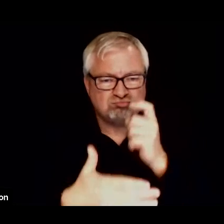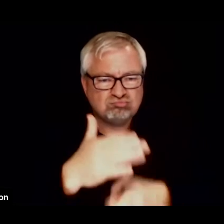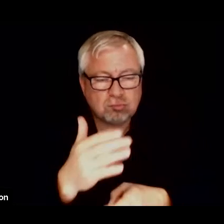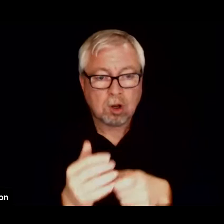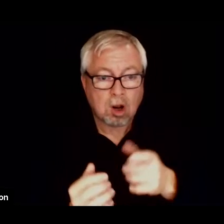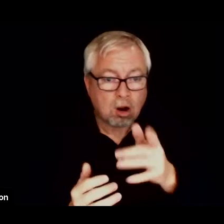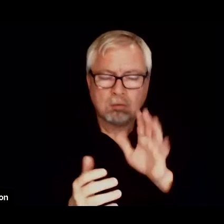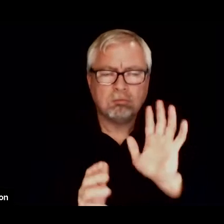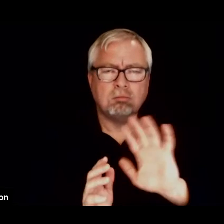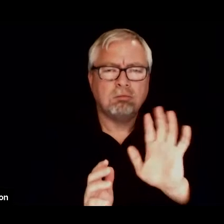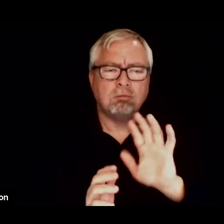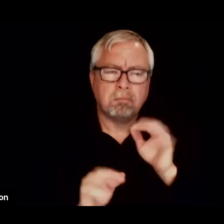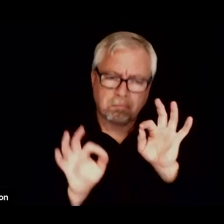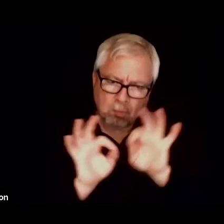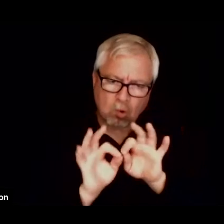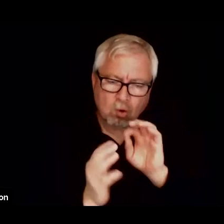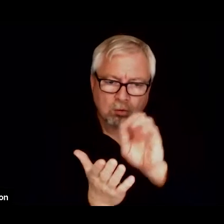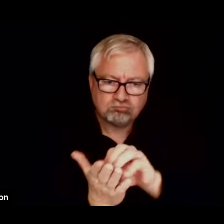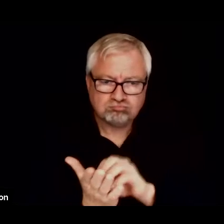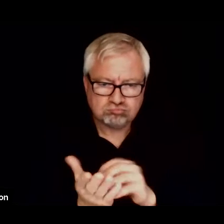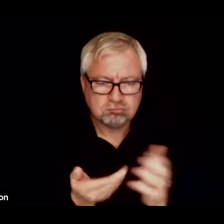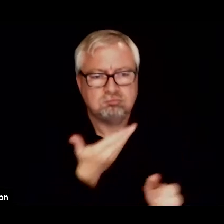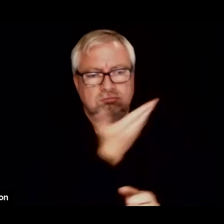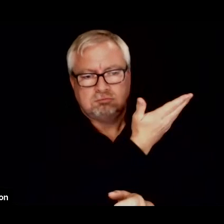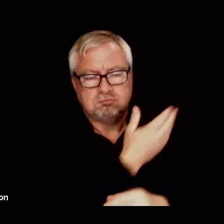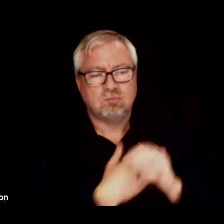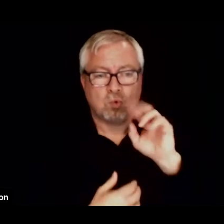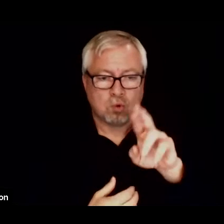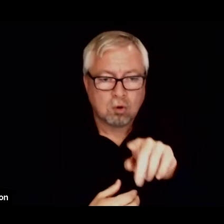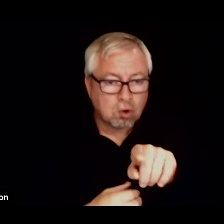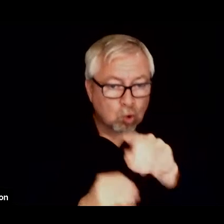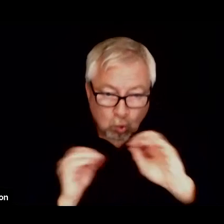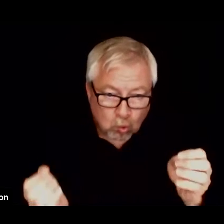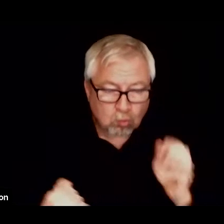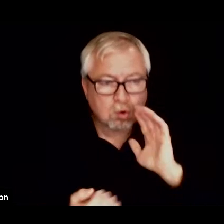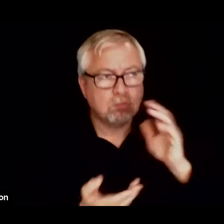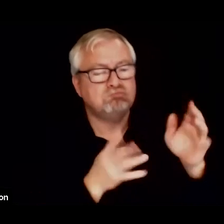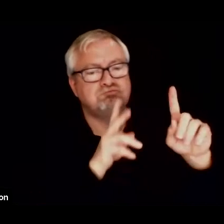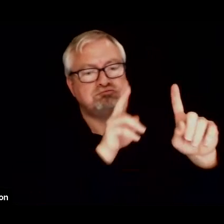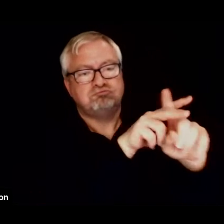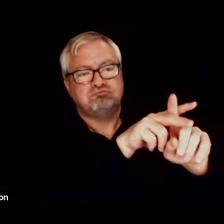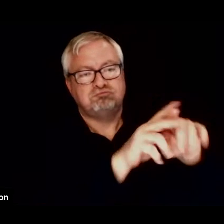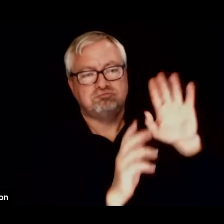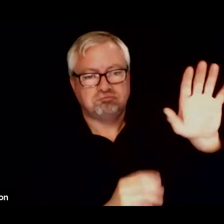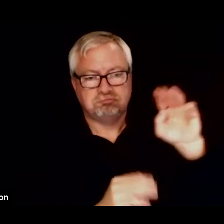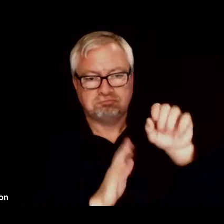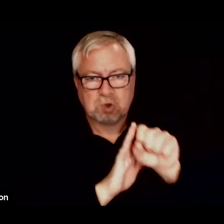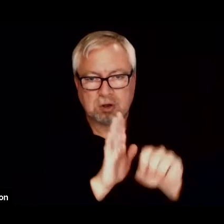We've also been asked about how people will know when it's their turn to get the COVID vaccine and